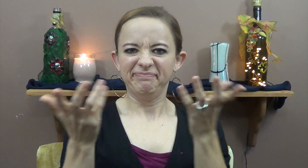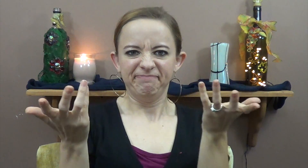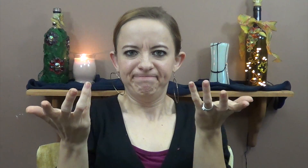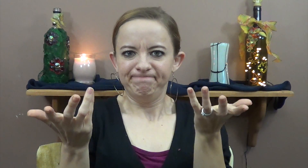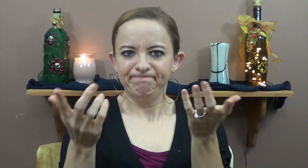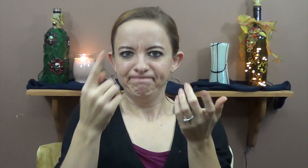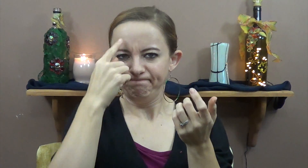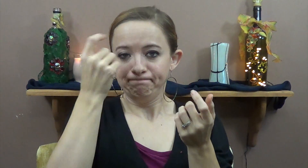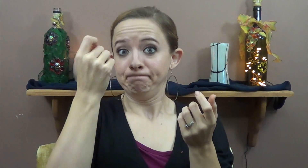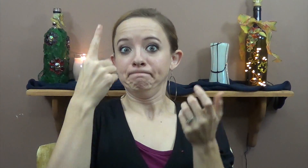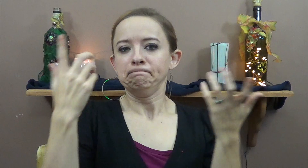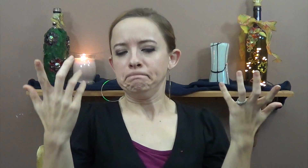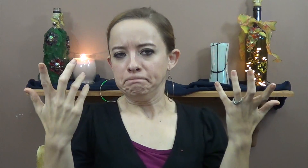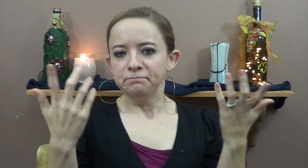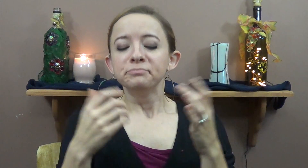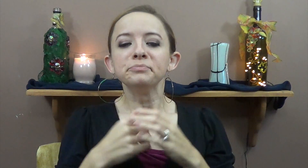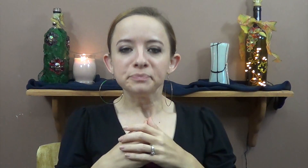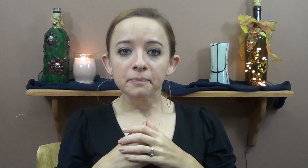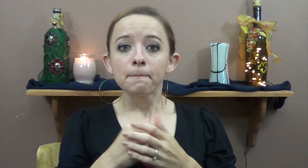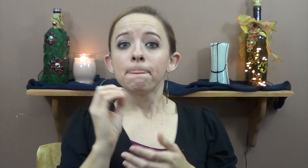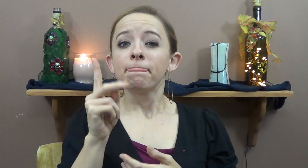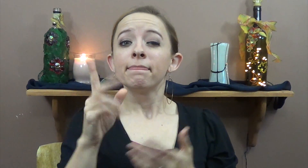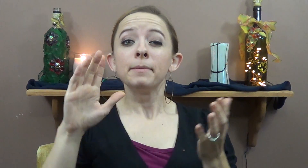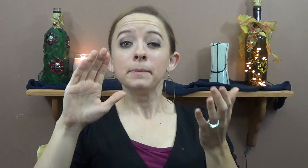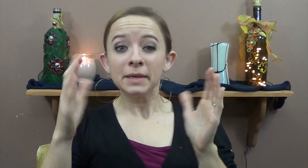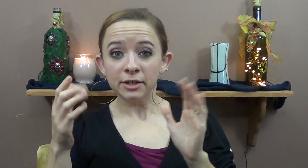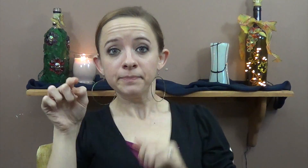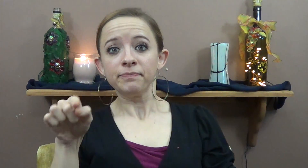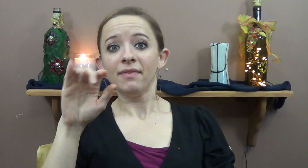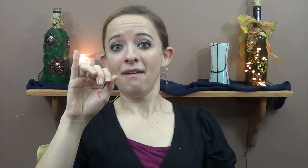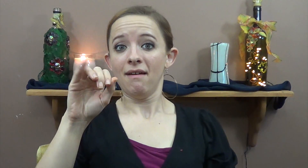is related to that word. So for